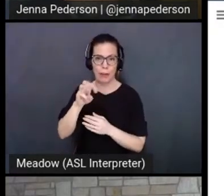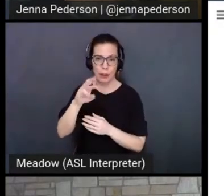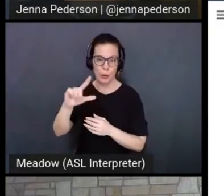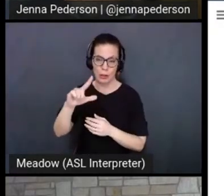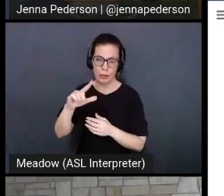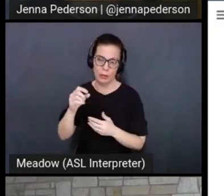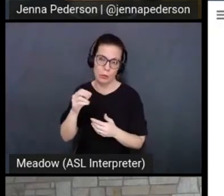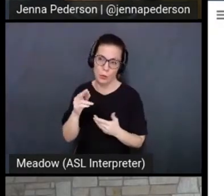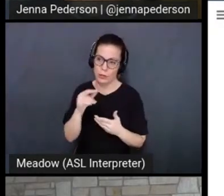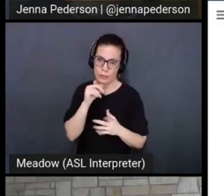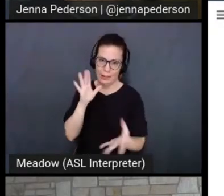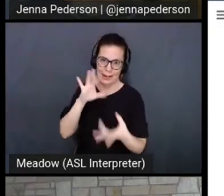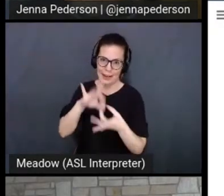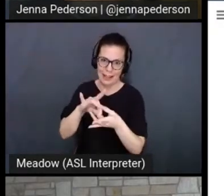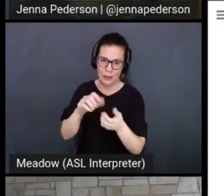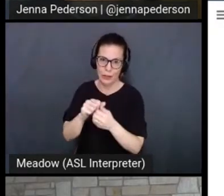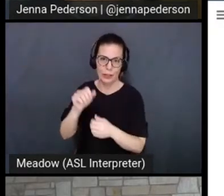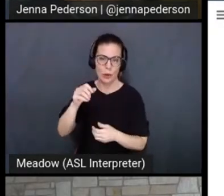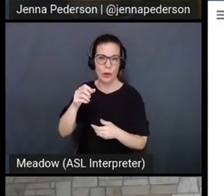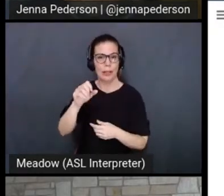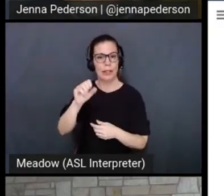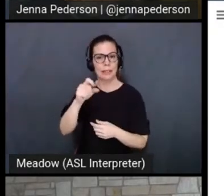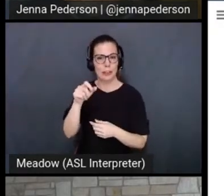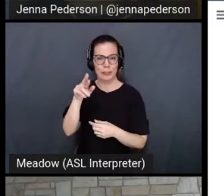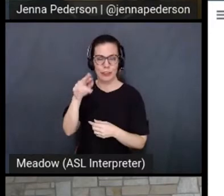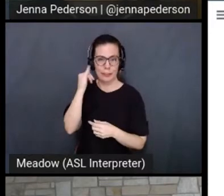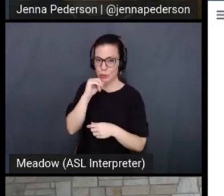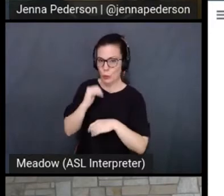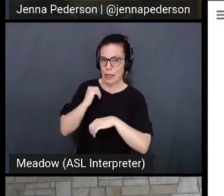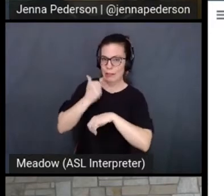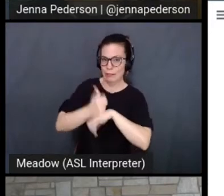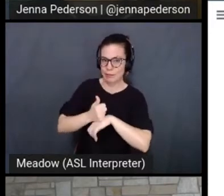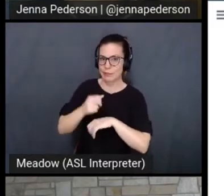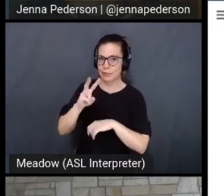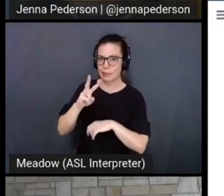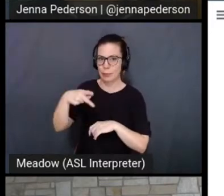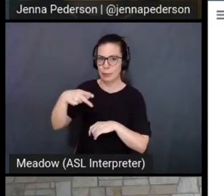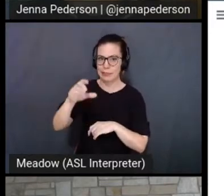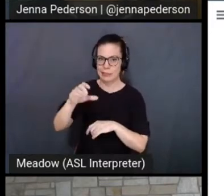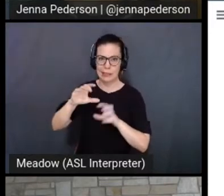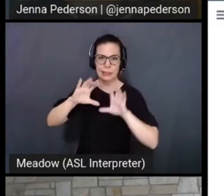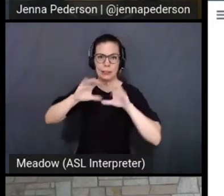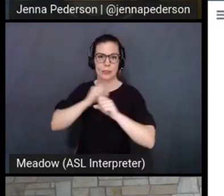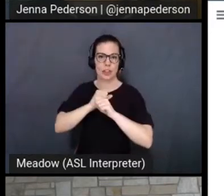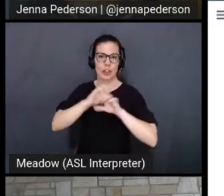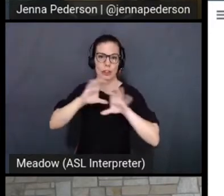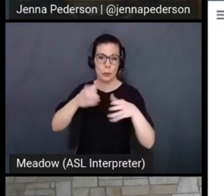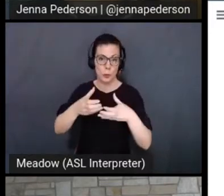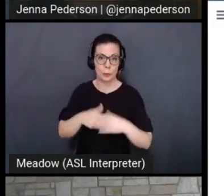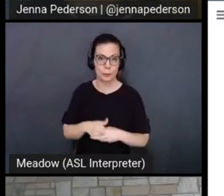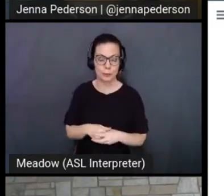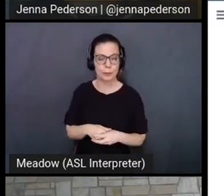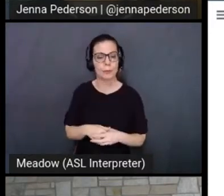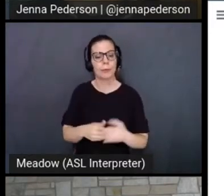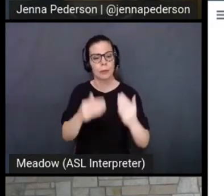if you don't have your VPC security groups set up. I just gonna click that and we're good.